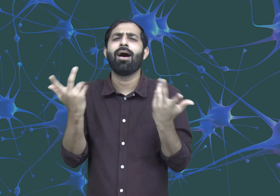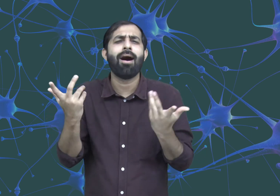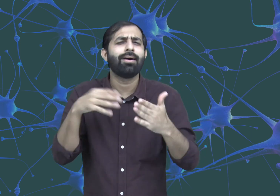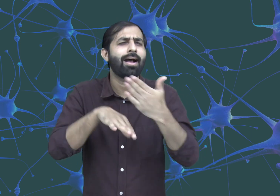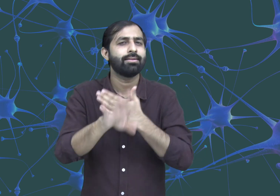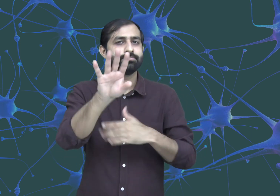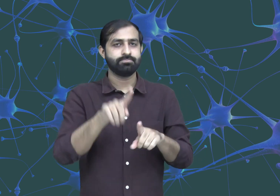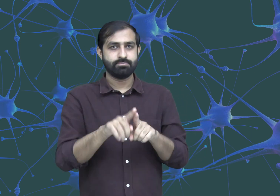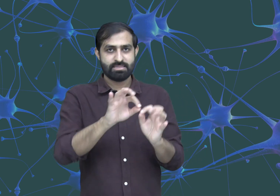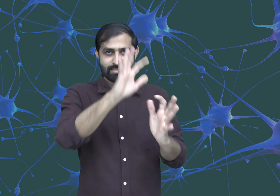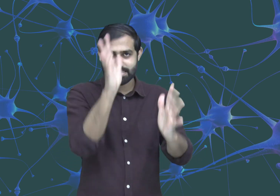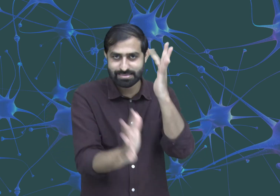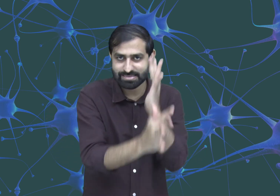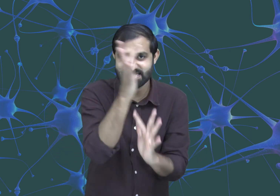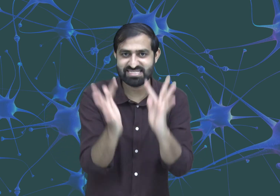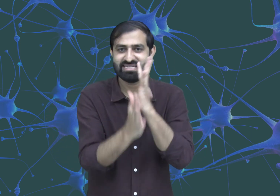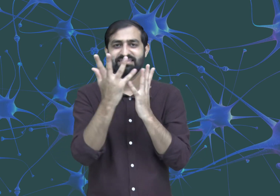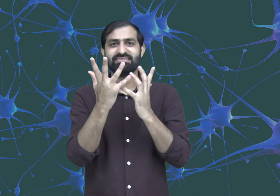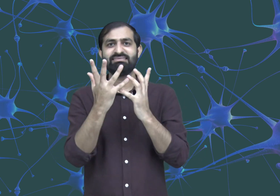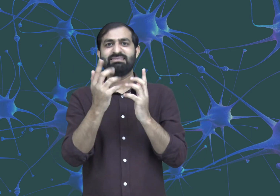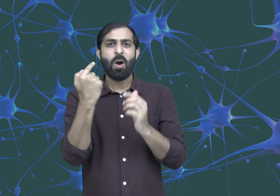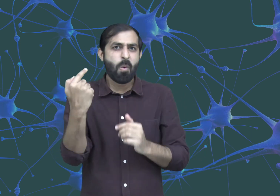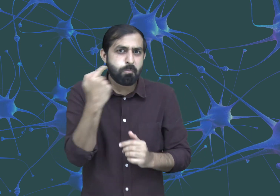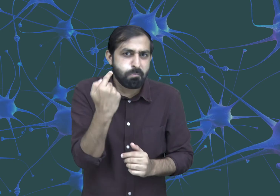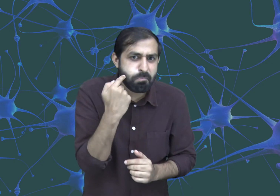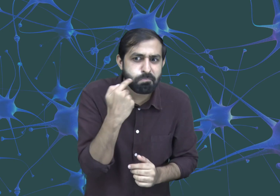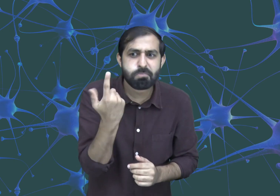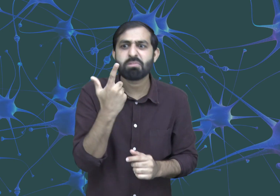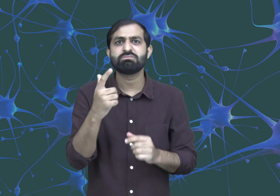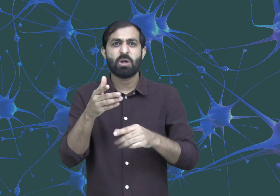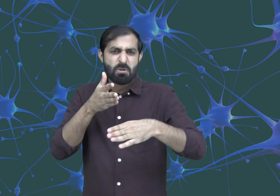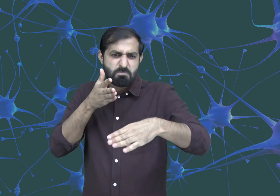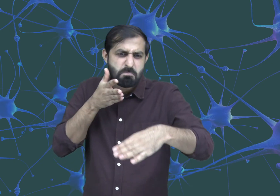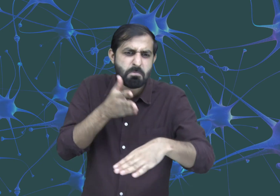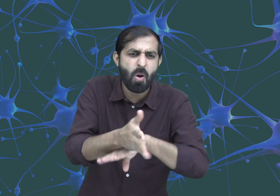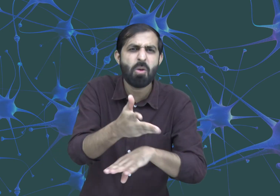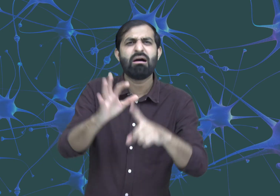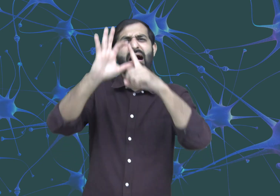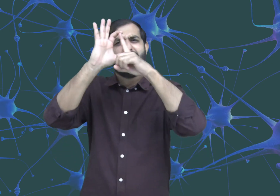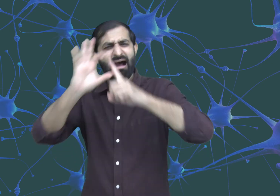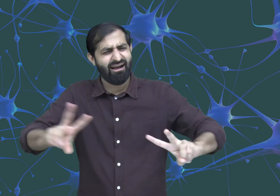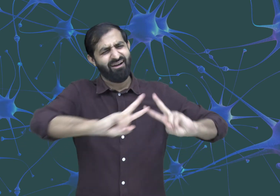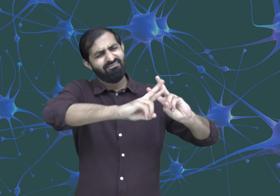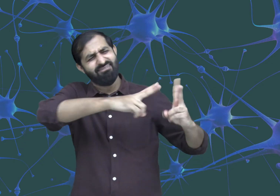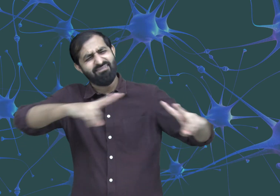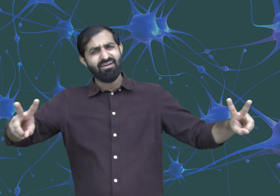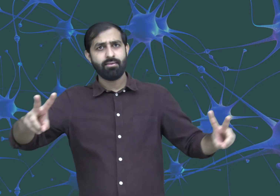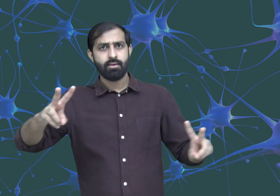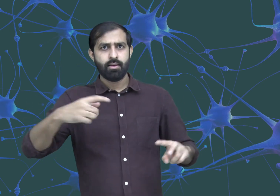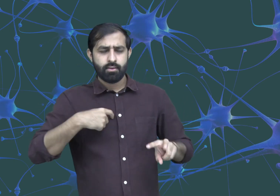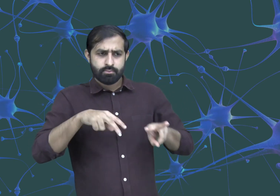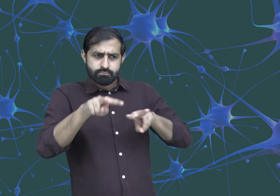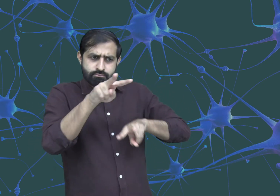The sudden removal of the hand from a sharp or hot object. These are reflex actions.